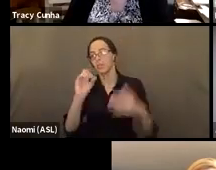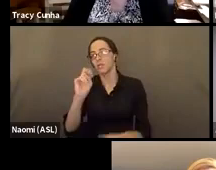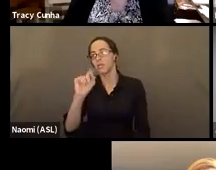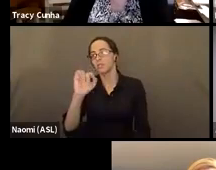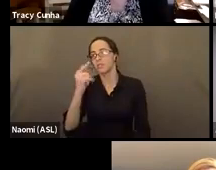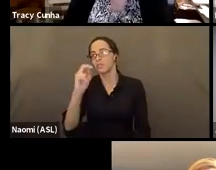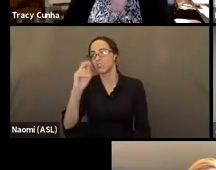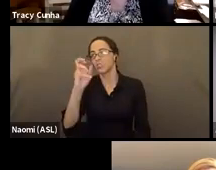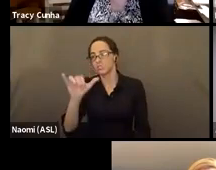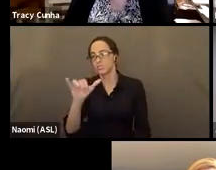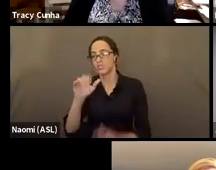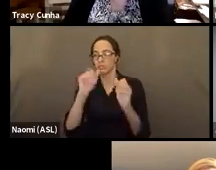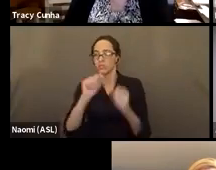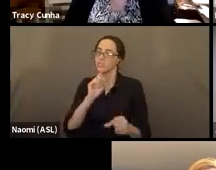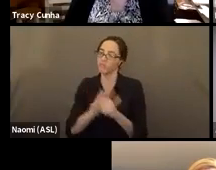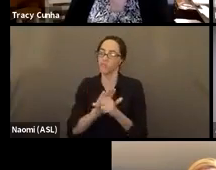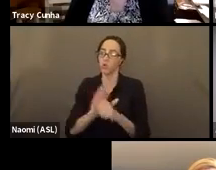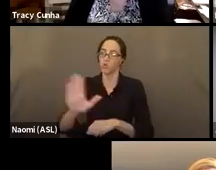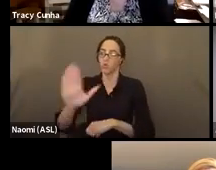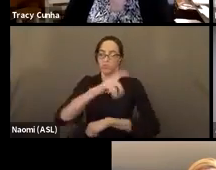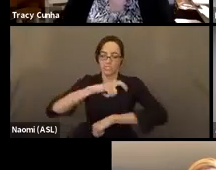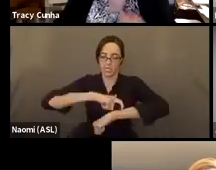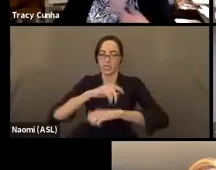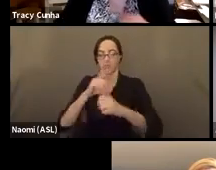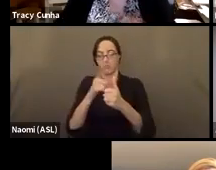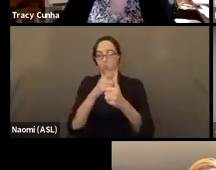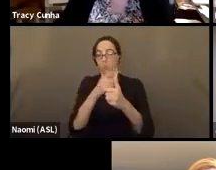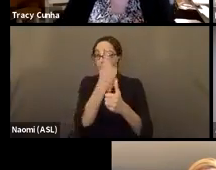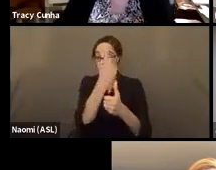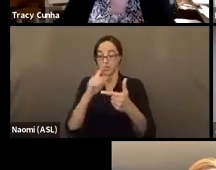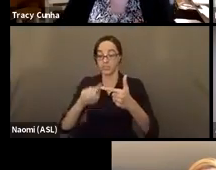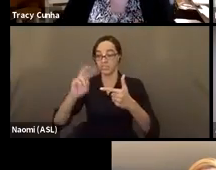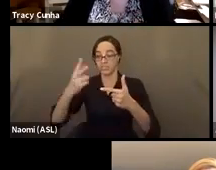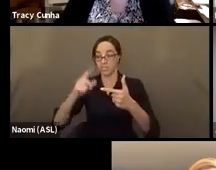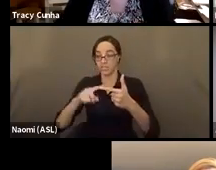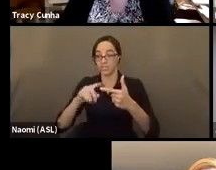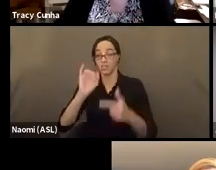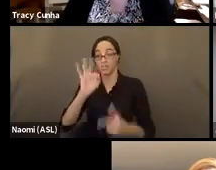second one is if you're already responsible for the safety of somebody else please make